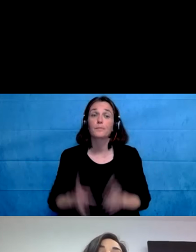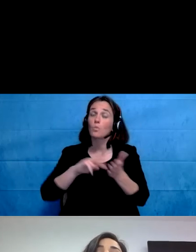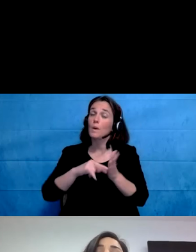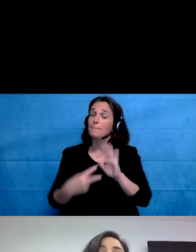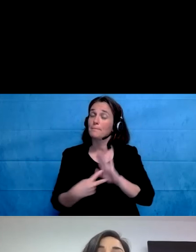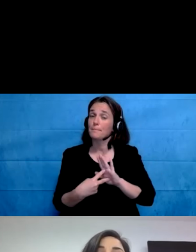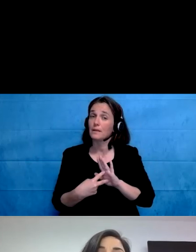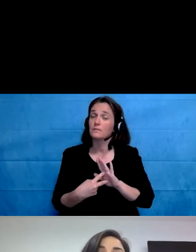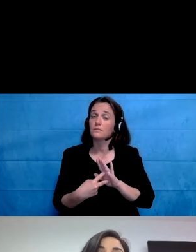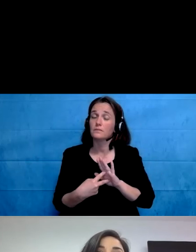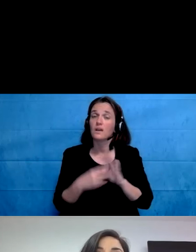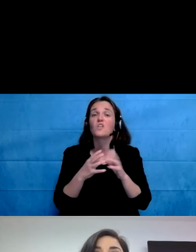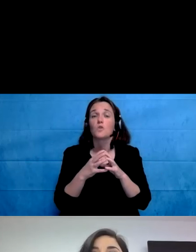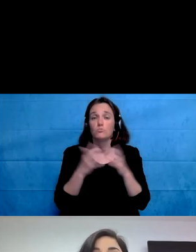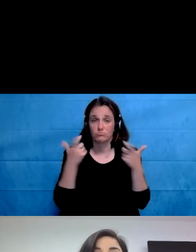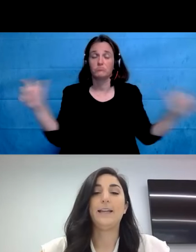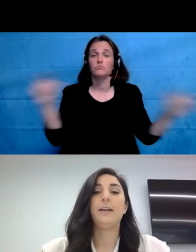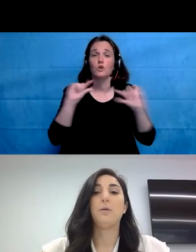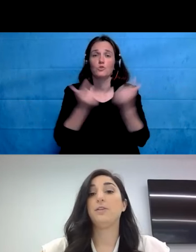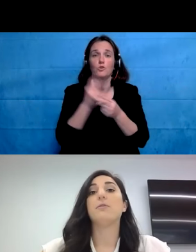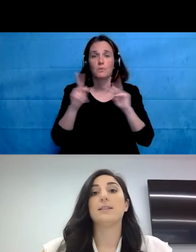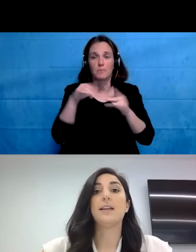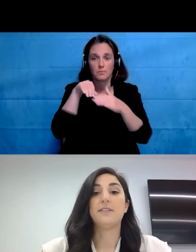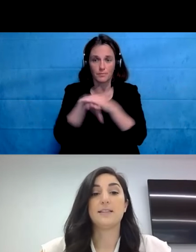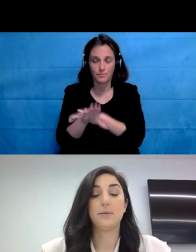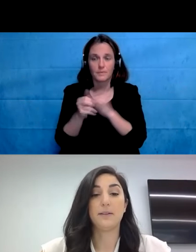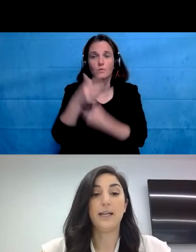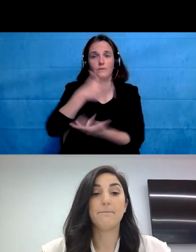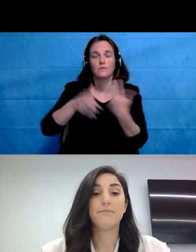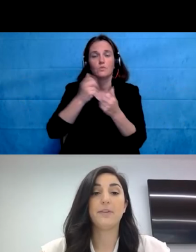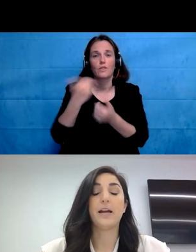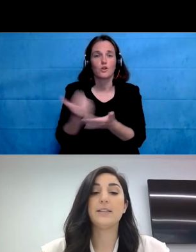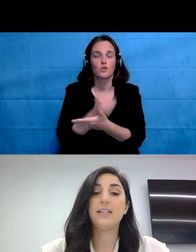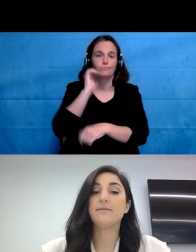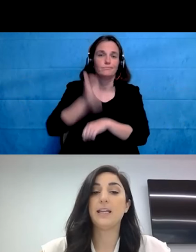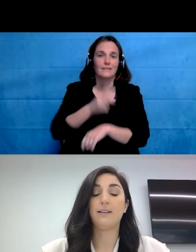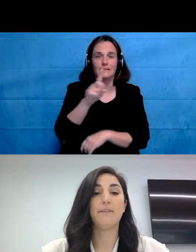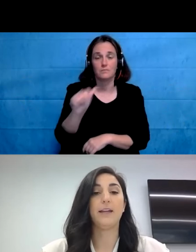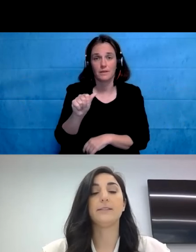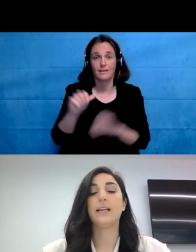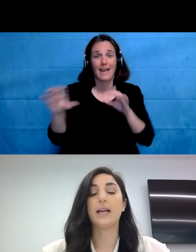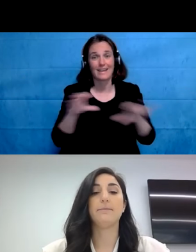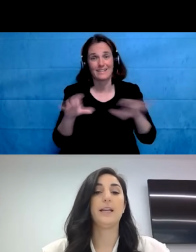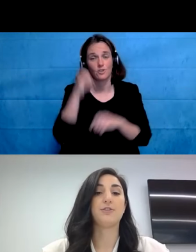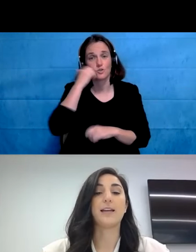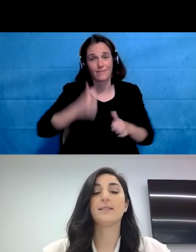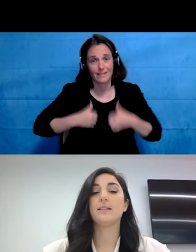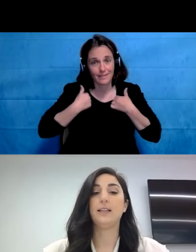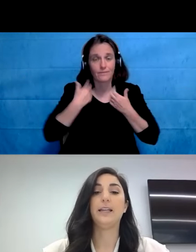that there's a large group of individuals entering society with a new onset of a disability, their activities of daily living, getting up, getting dressed, cleaning,